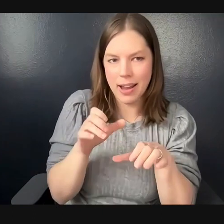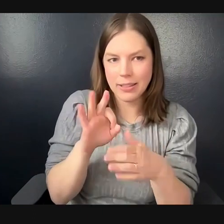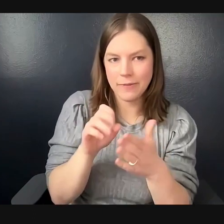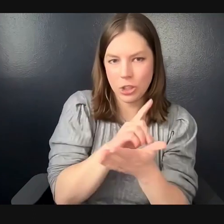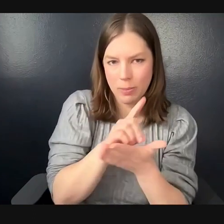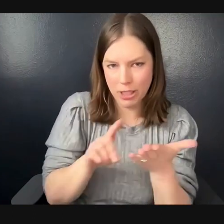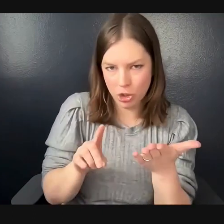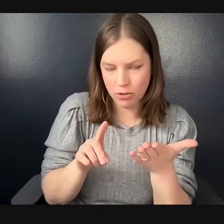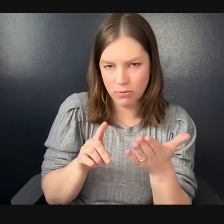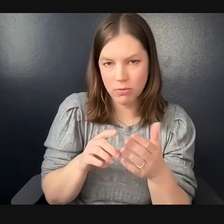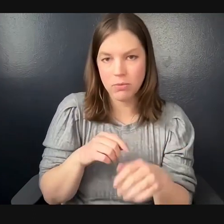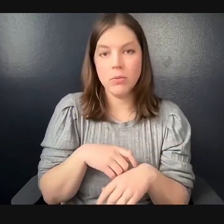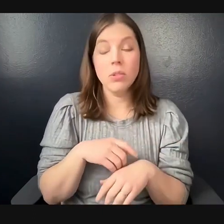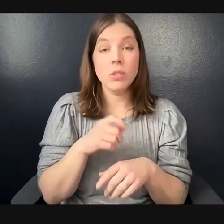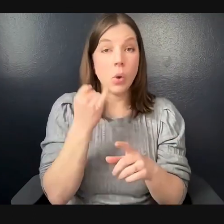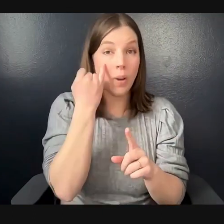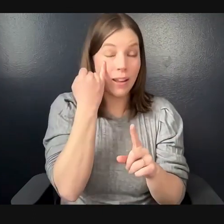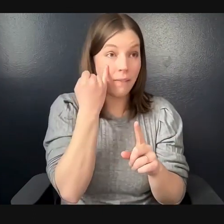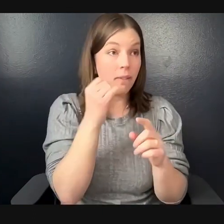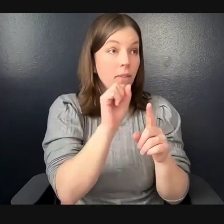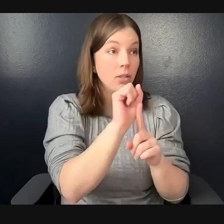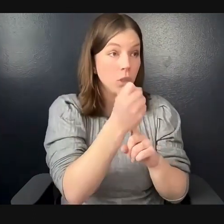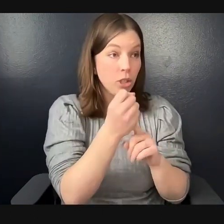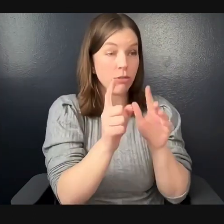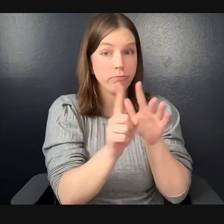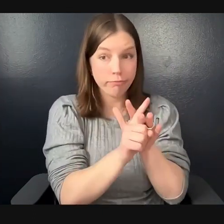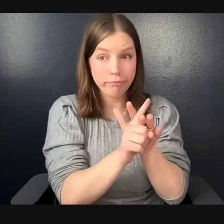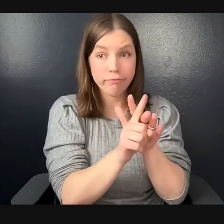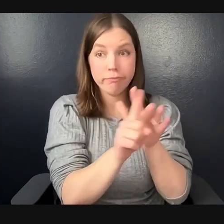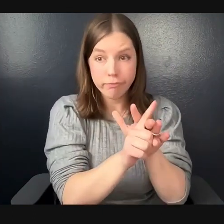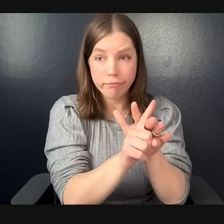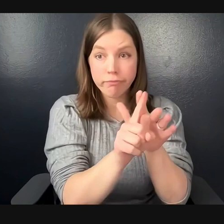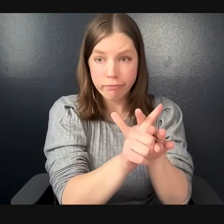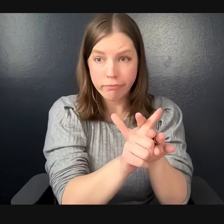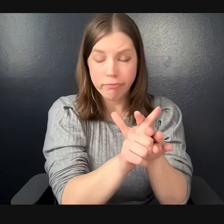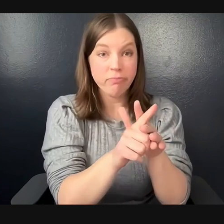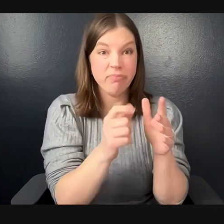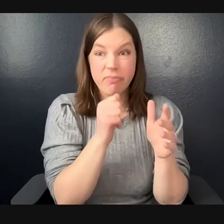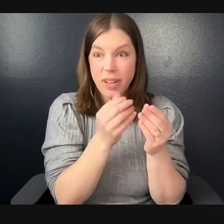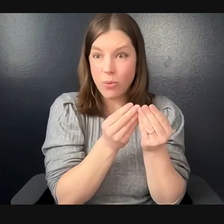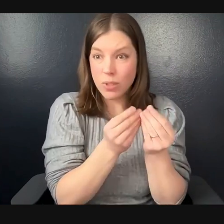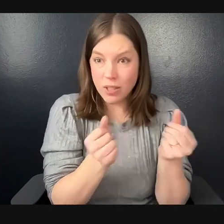of discrimination. That means, if there has been a situation arise,